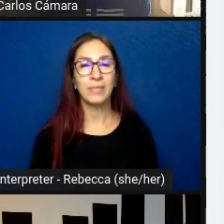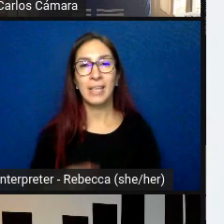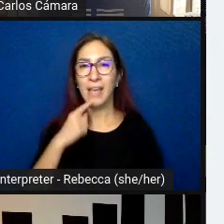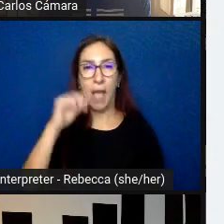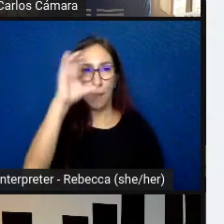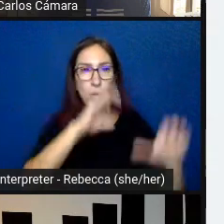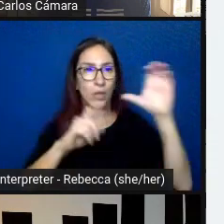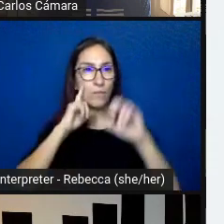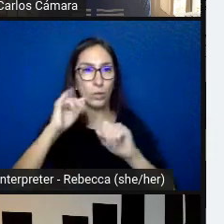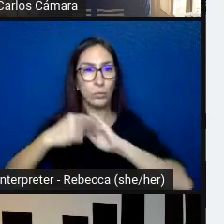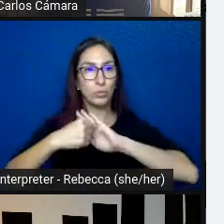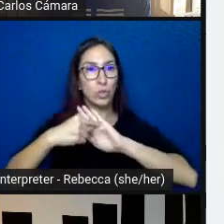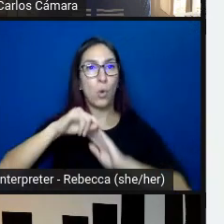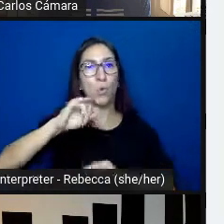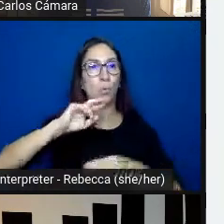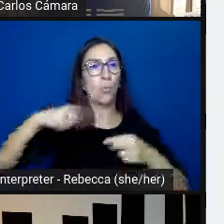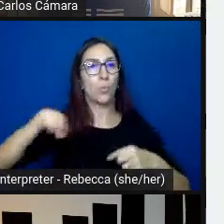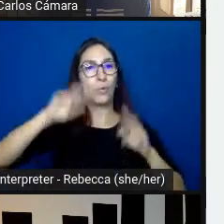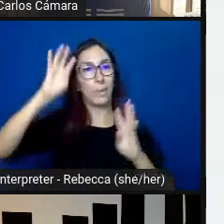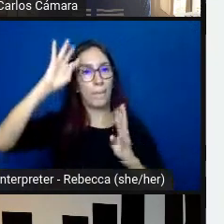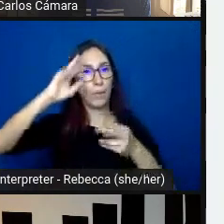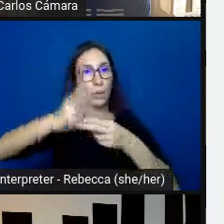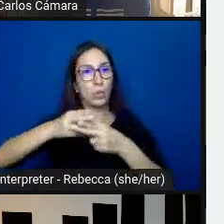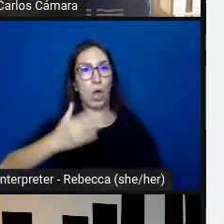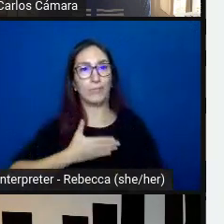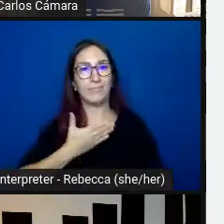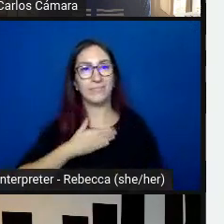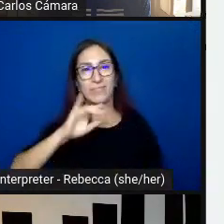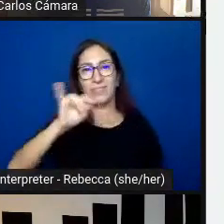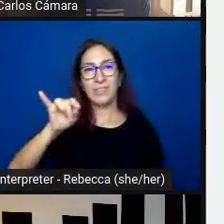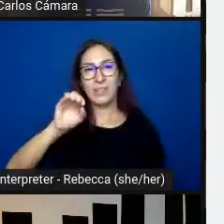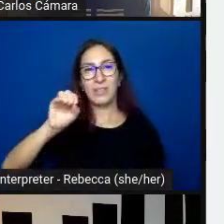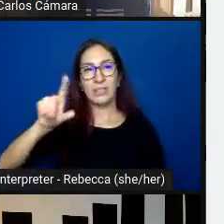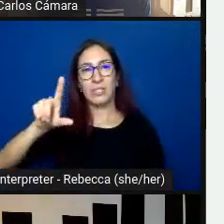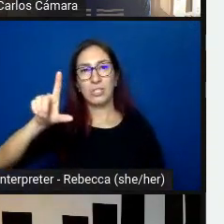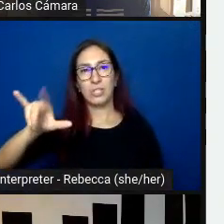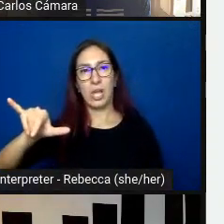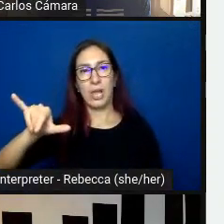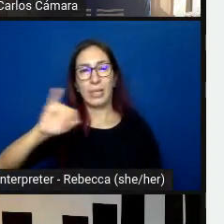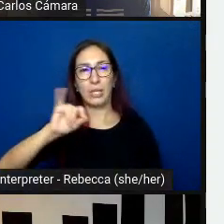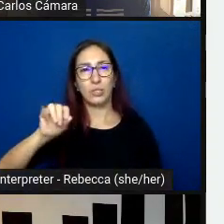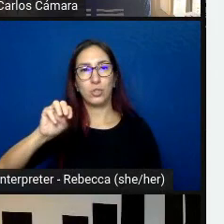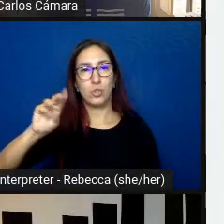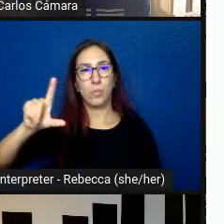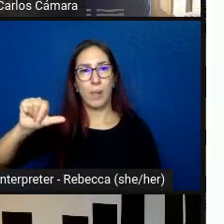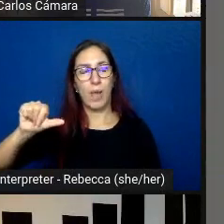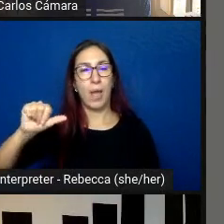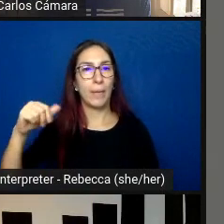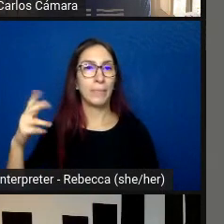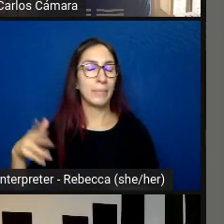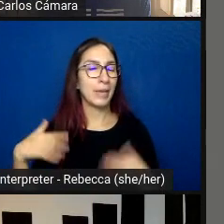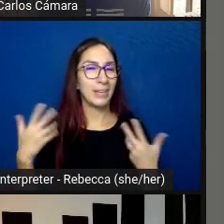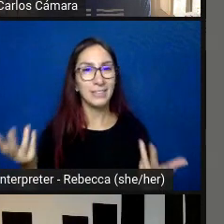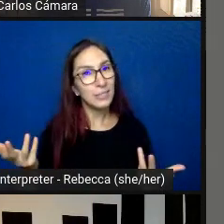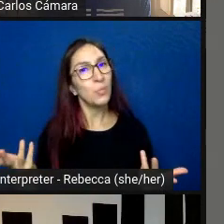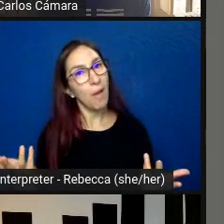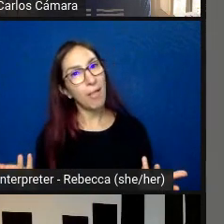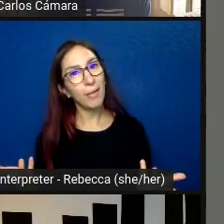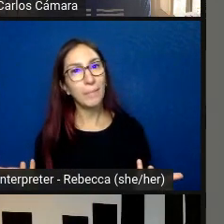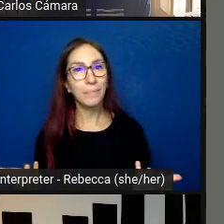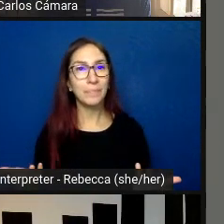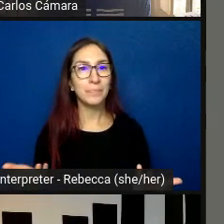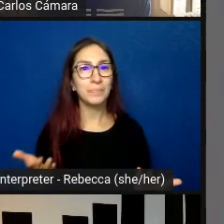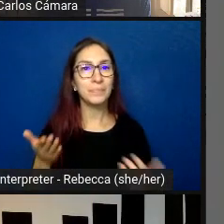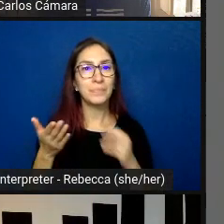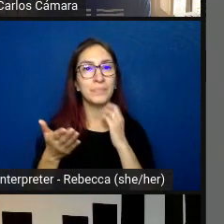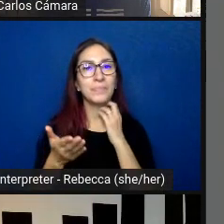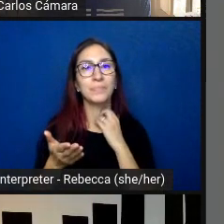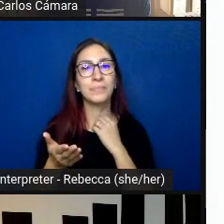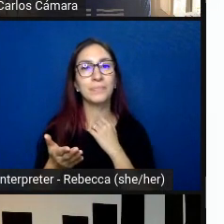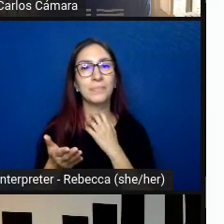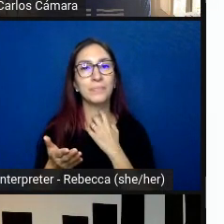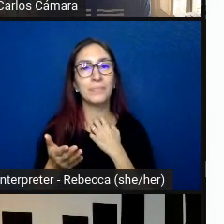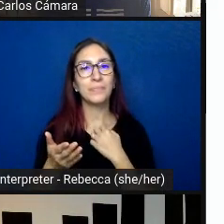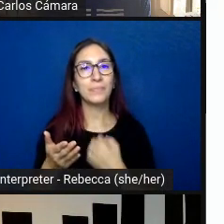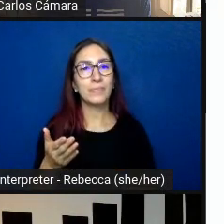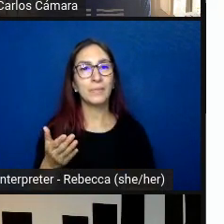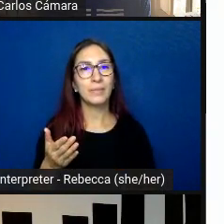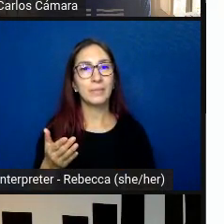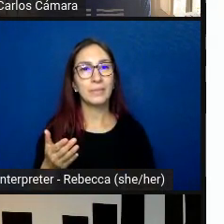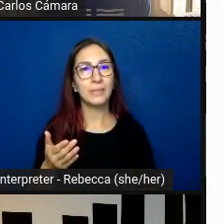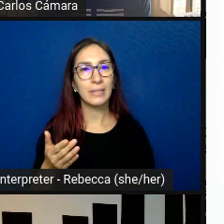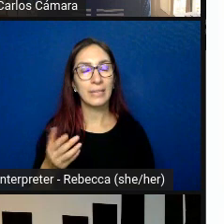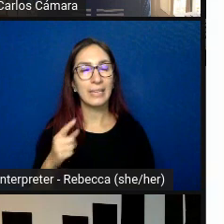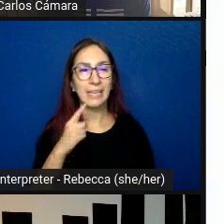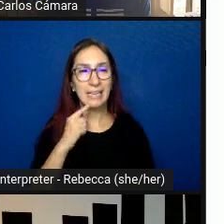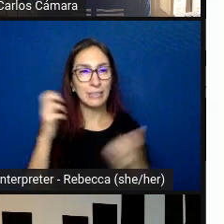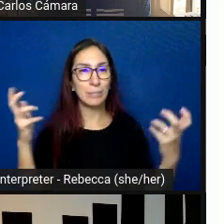We call it joally because it's up on between the letters Joomla and--